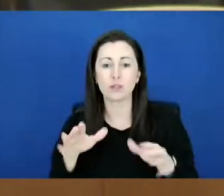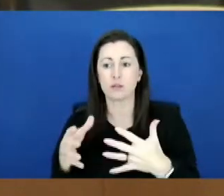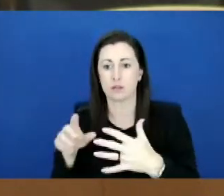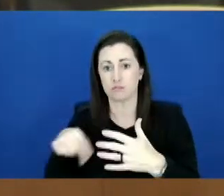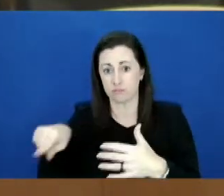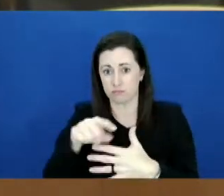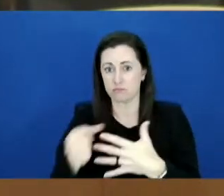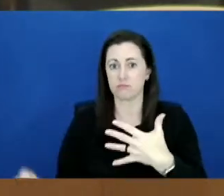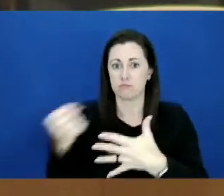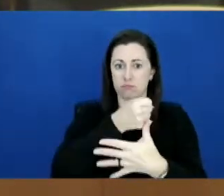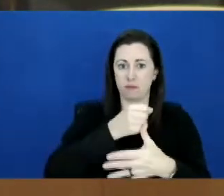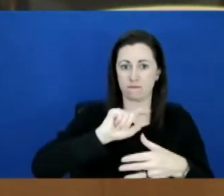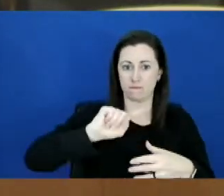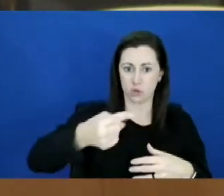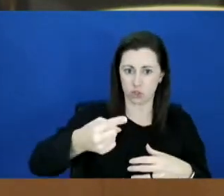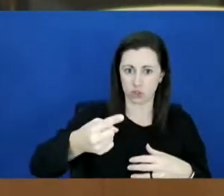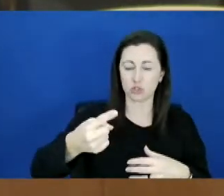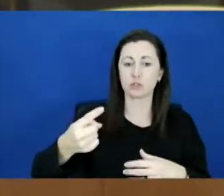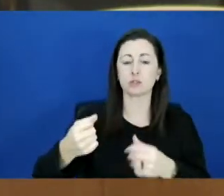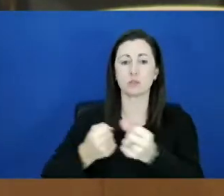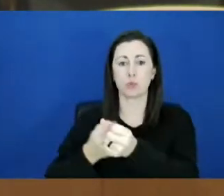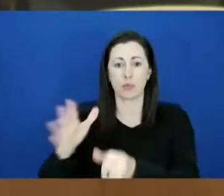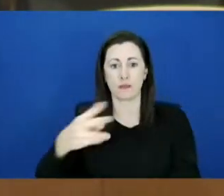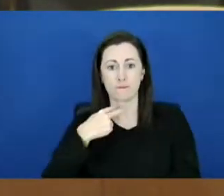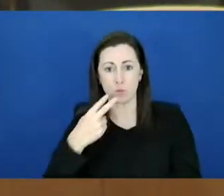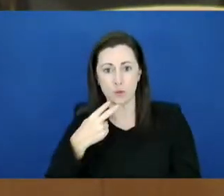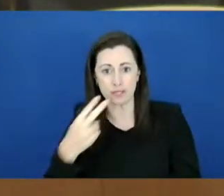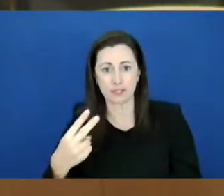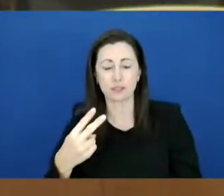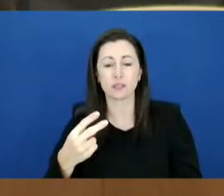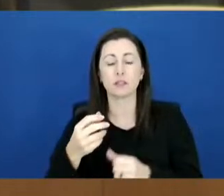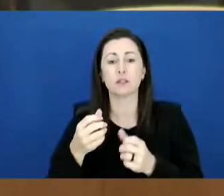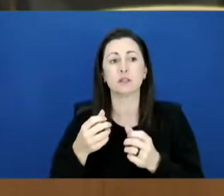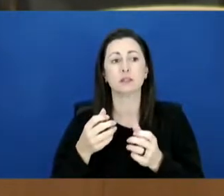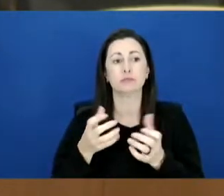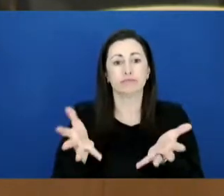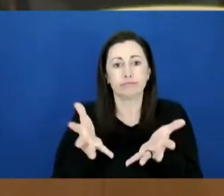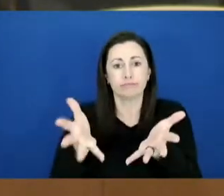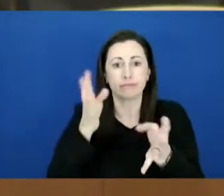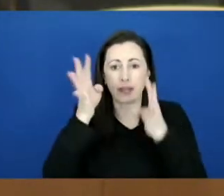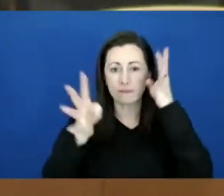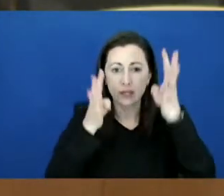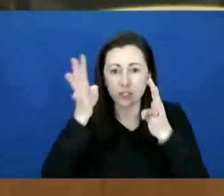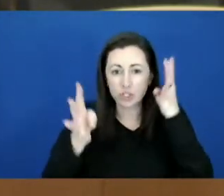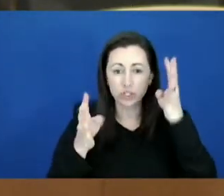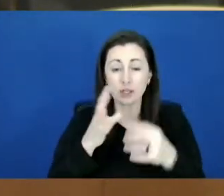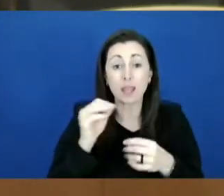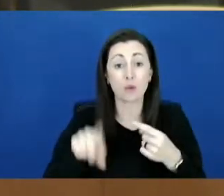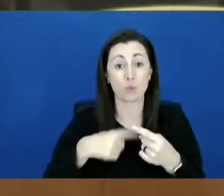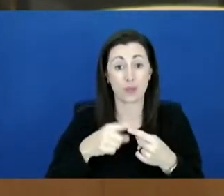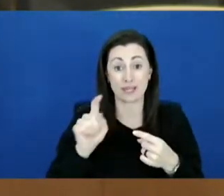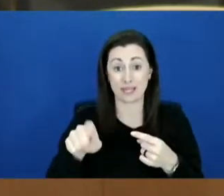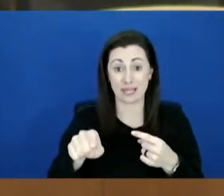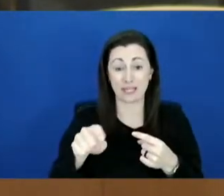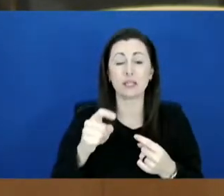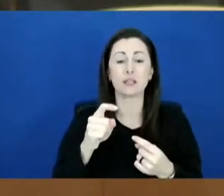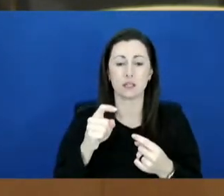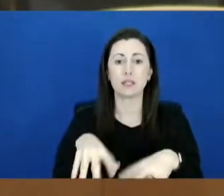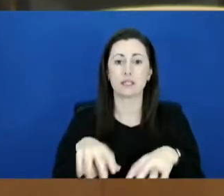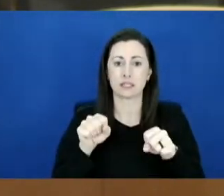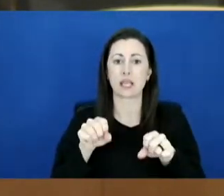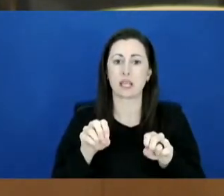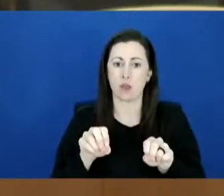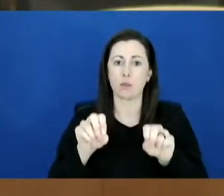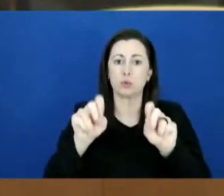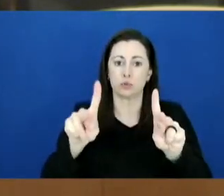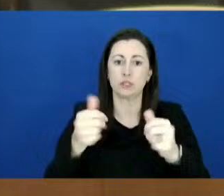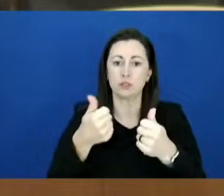AND FAMILIES FIRST BY BEING THAT